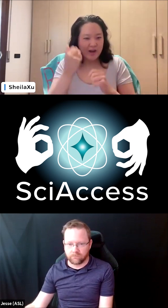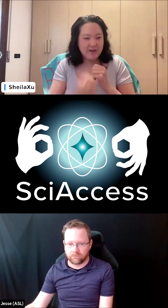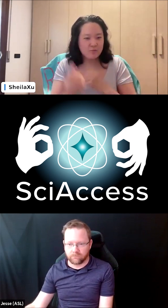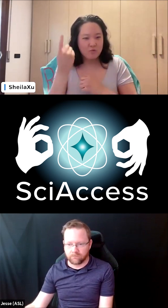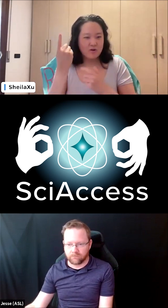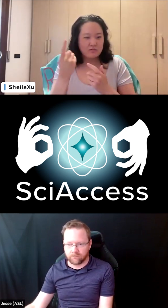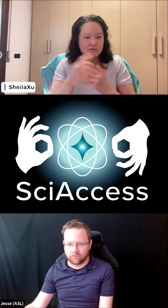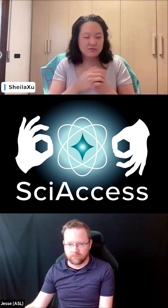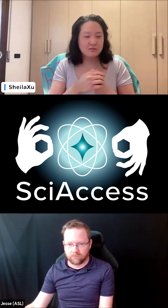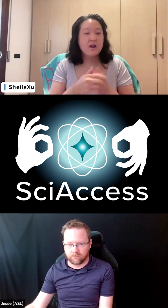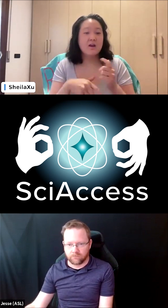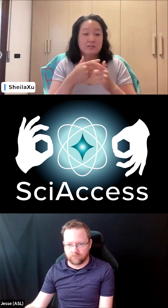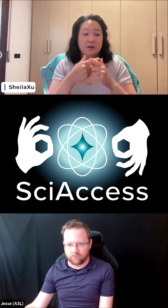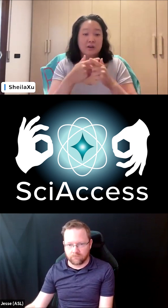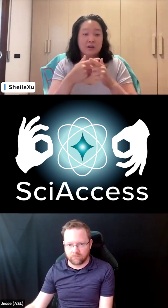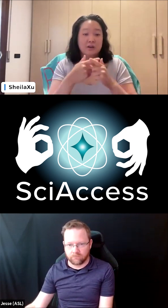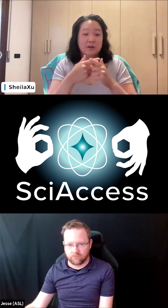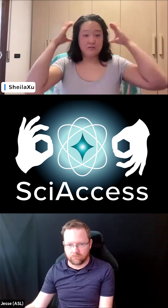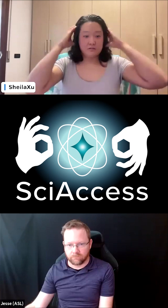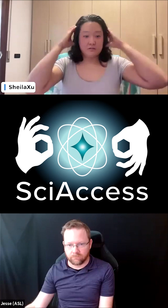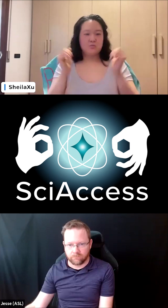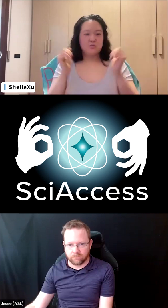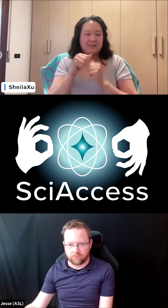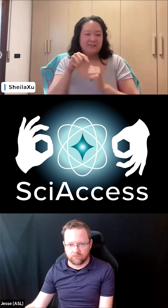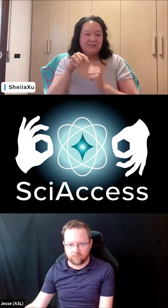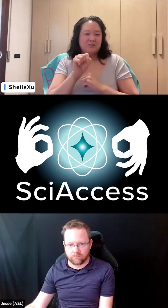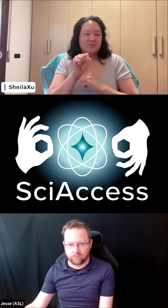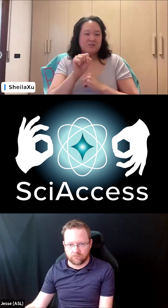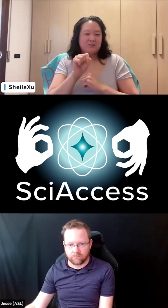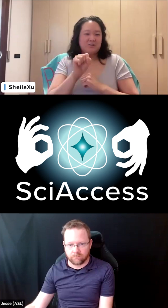I was unable to hear anyone. With the helmet or spacesuit on.